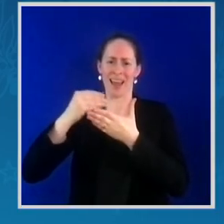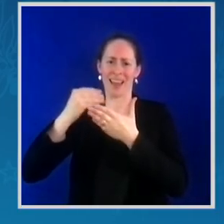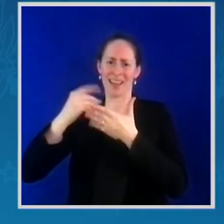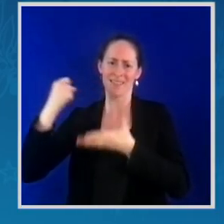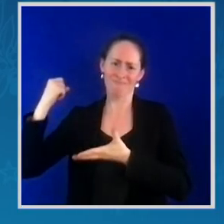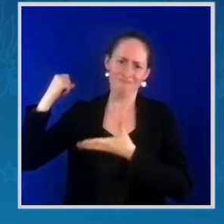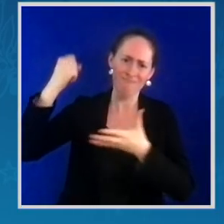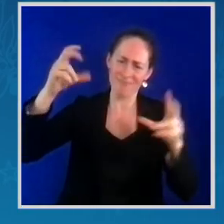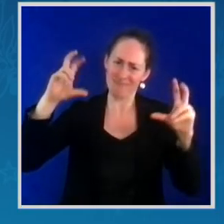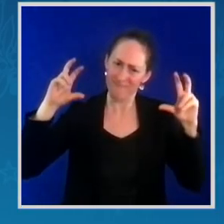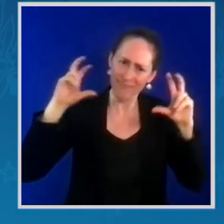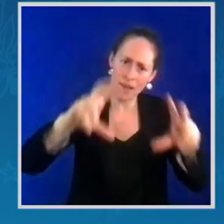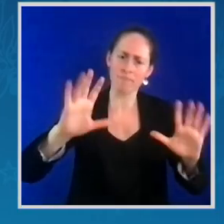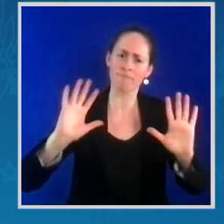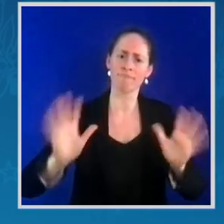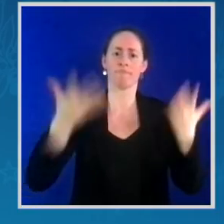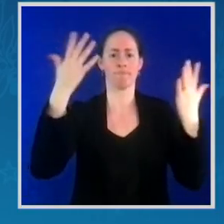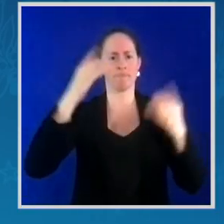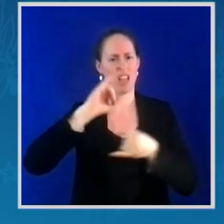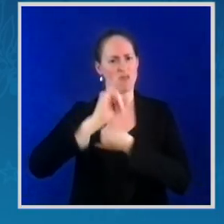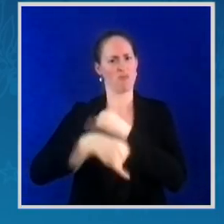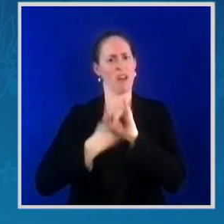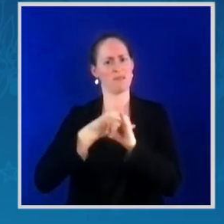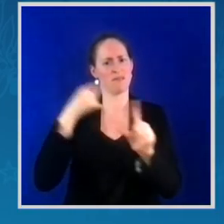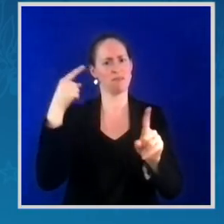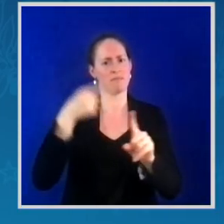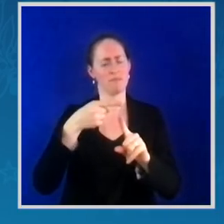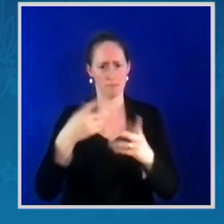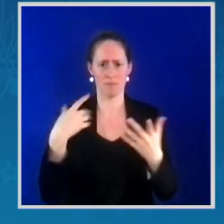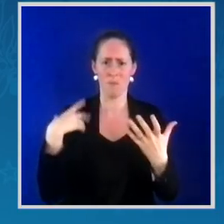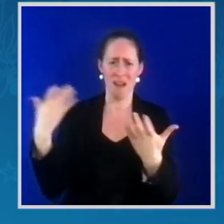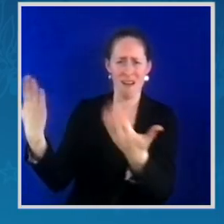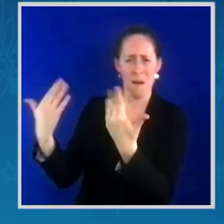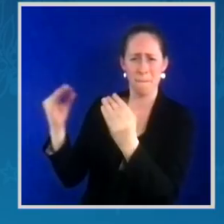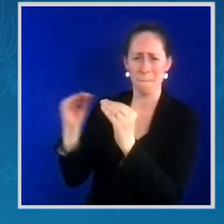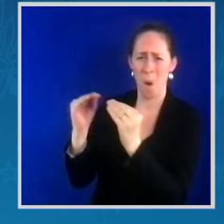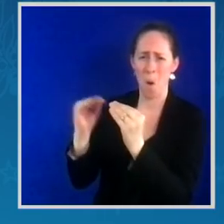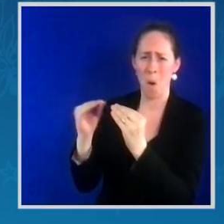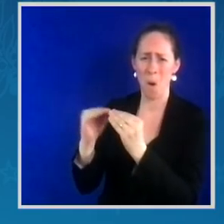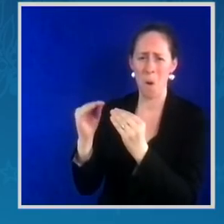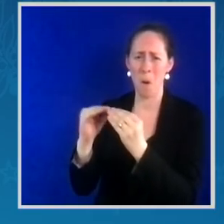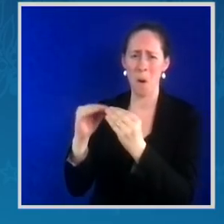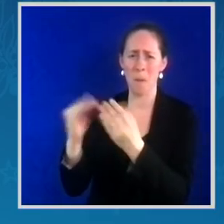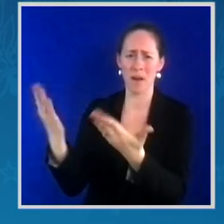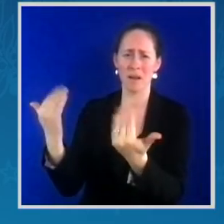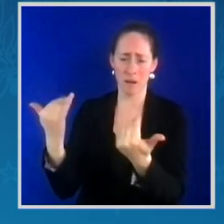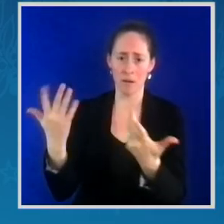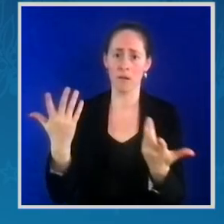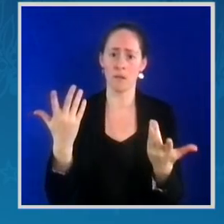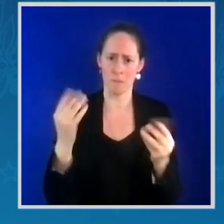To see how they can extend the work they do in partnership with the United States government